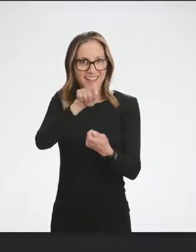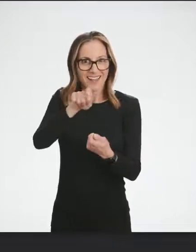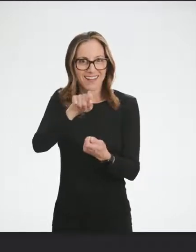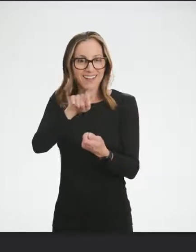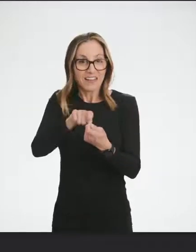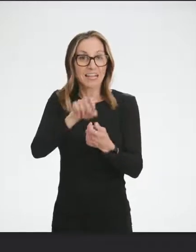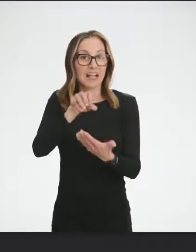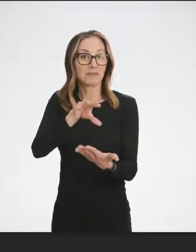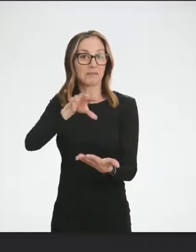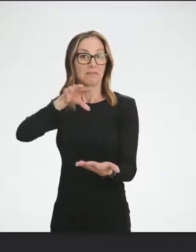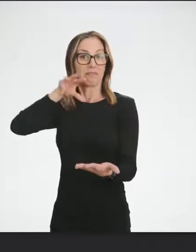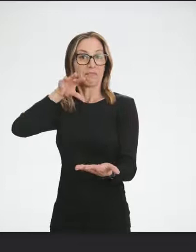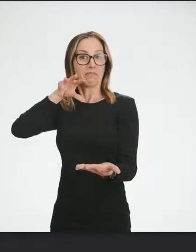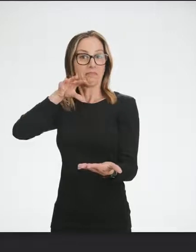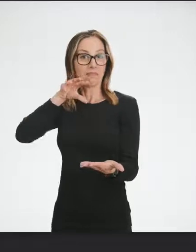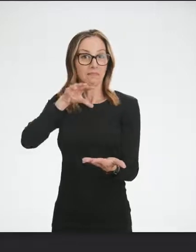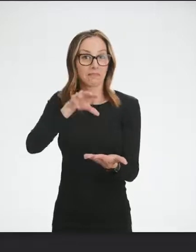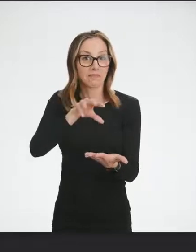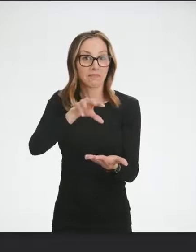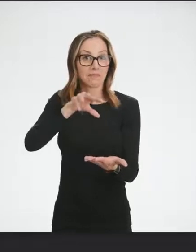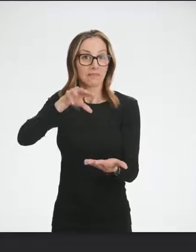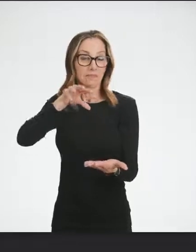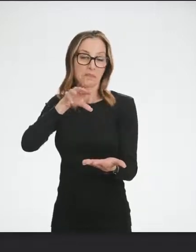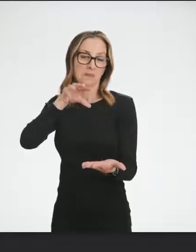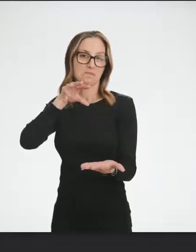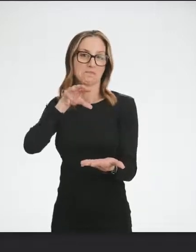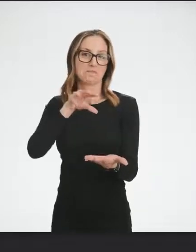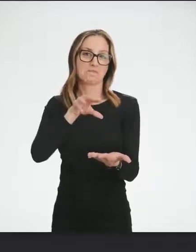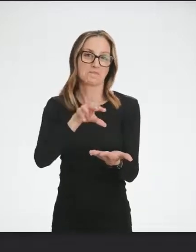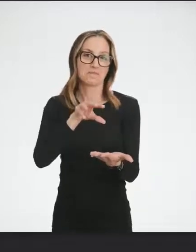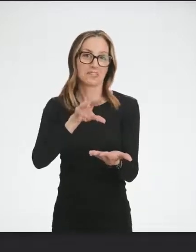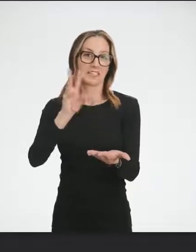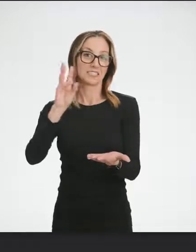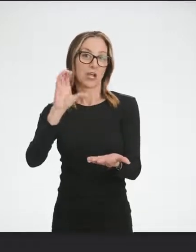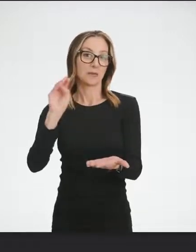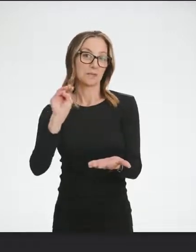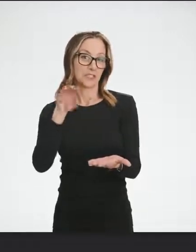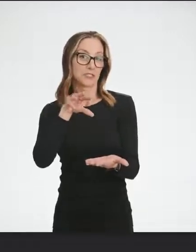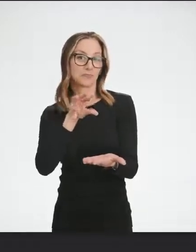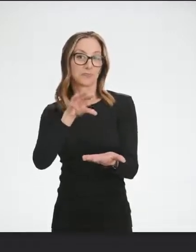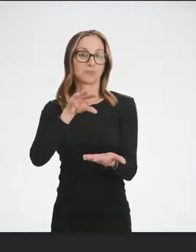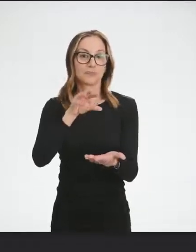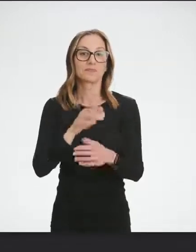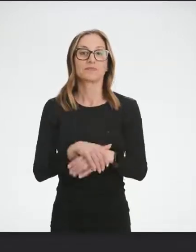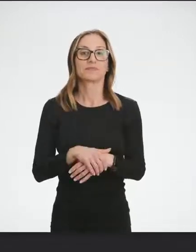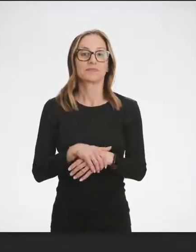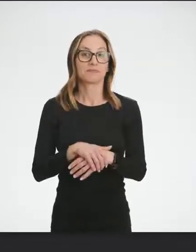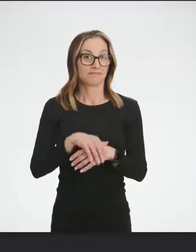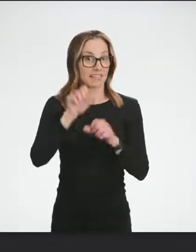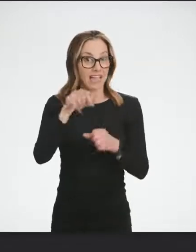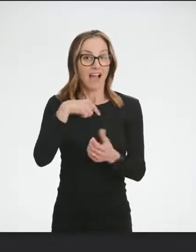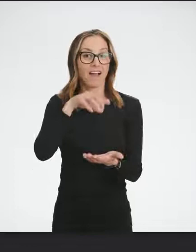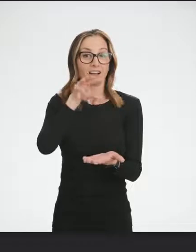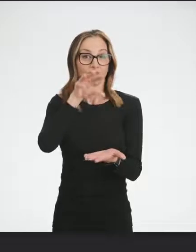Here, I can choose how far we want to be zoomed in by setting the distance of the center coordinate of the camera to 600 meters.